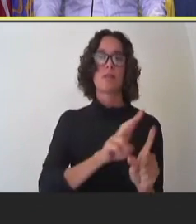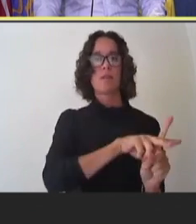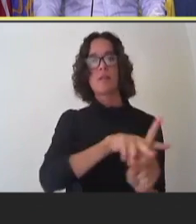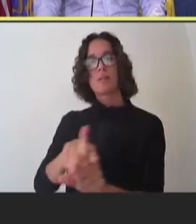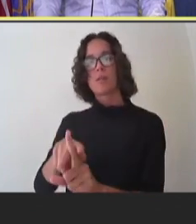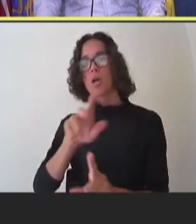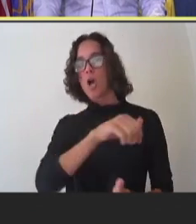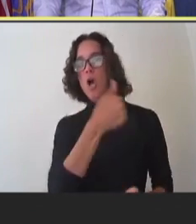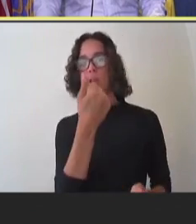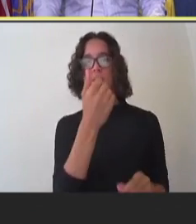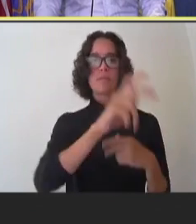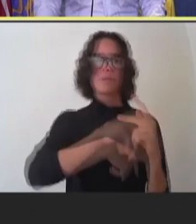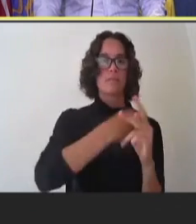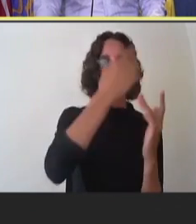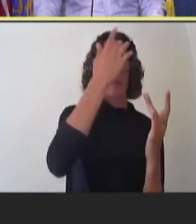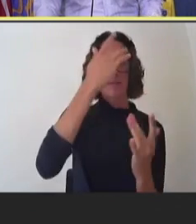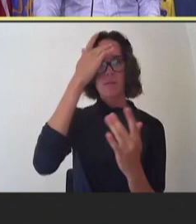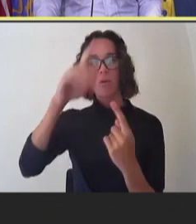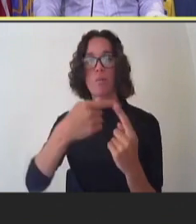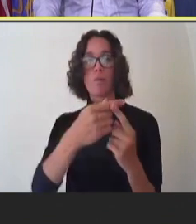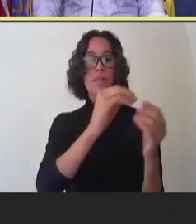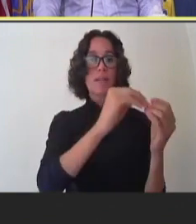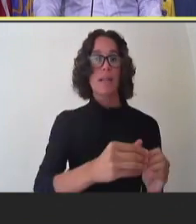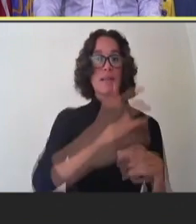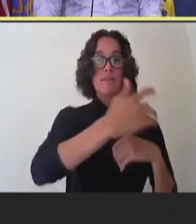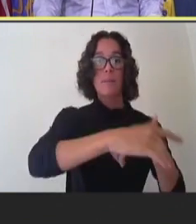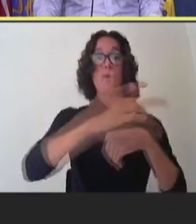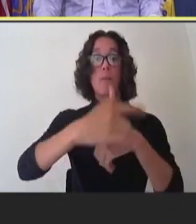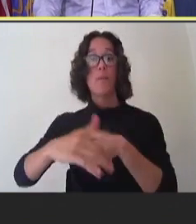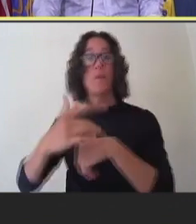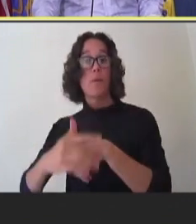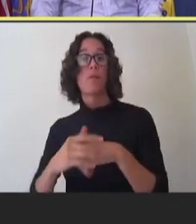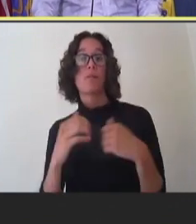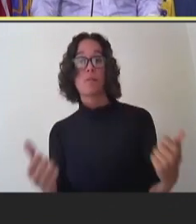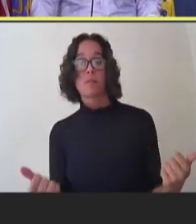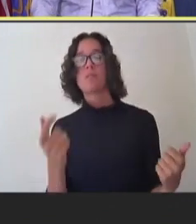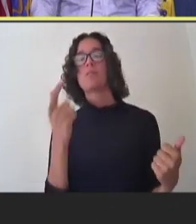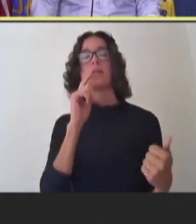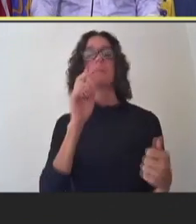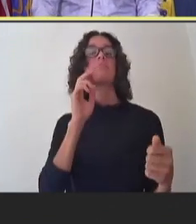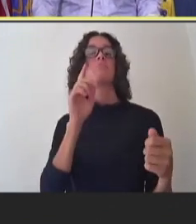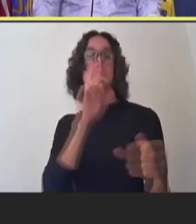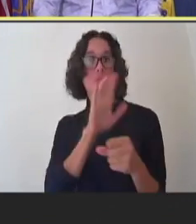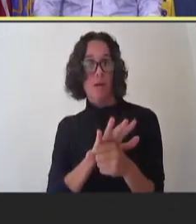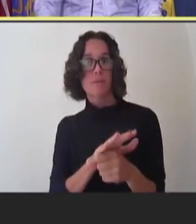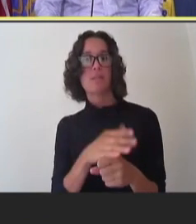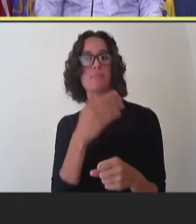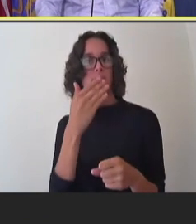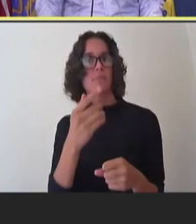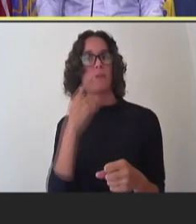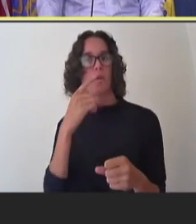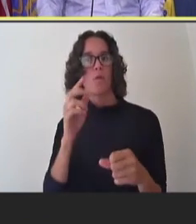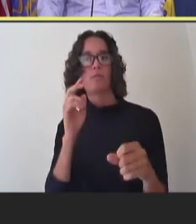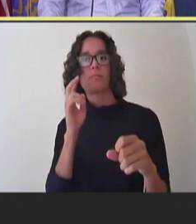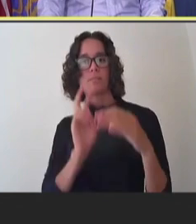kind of data becomes available. We see this as a promising development for improving forecasting.